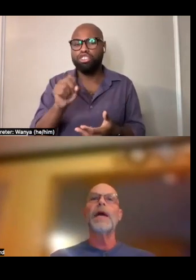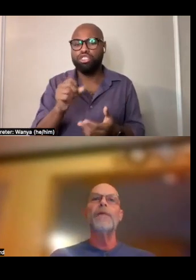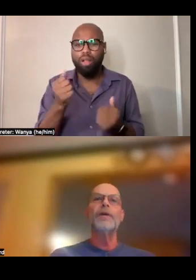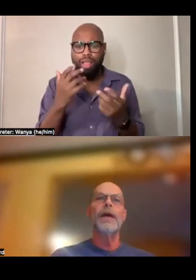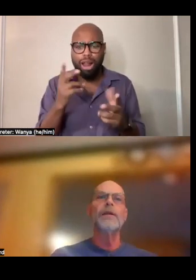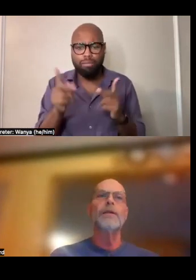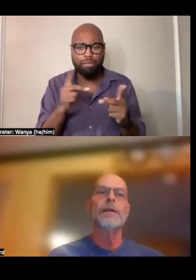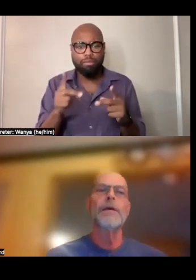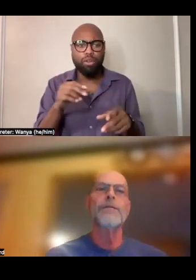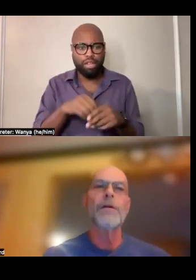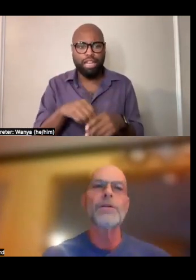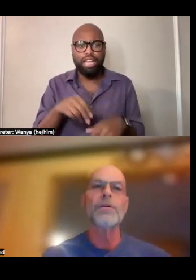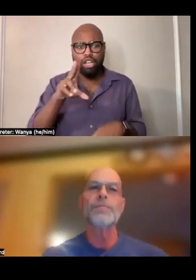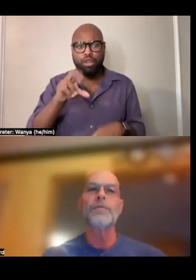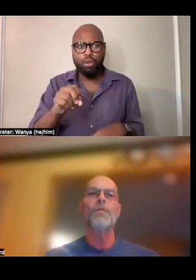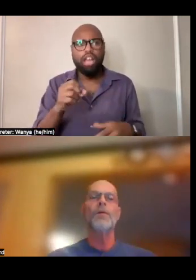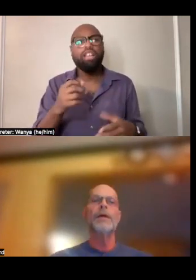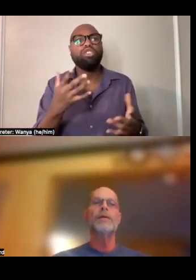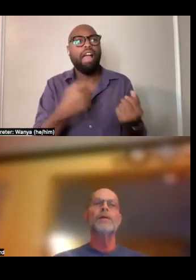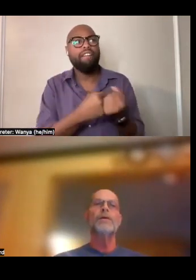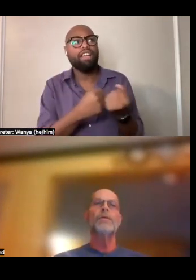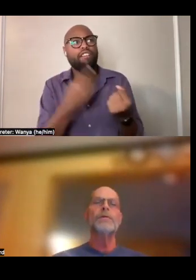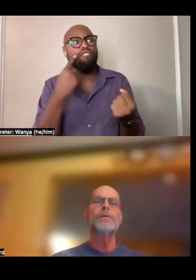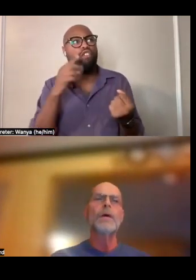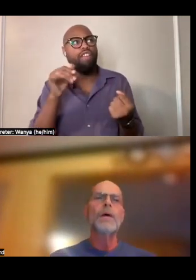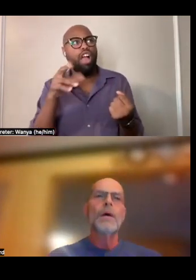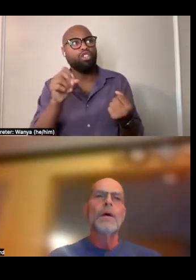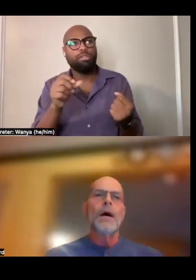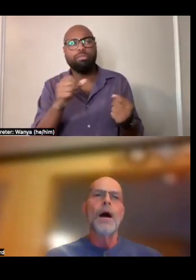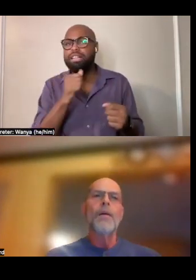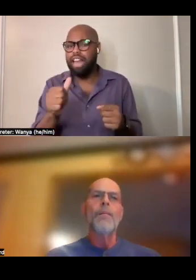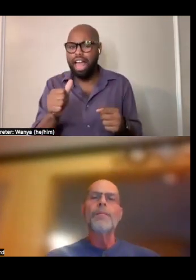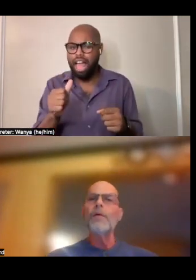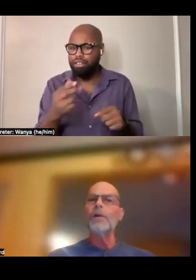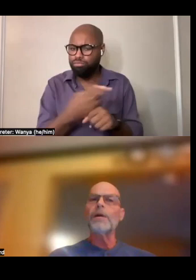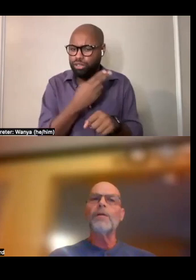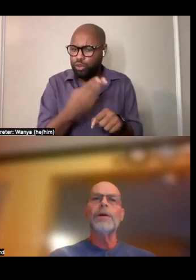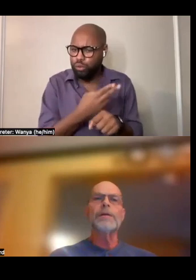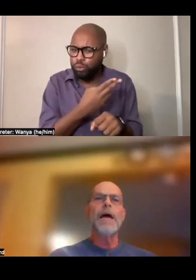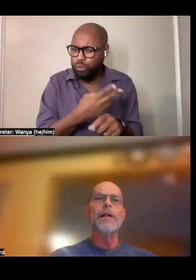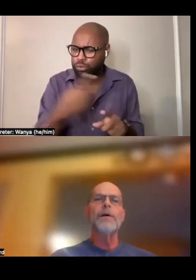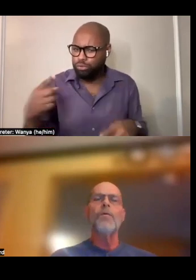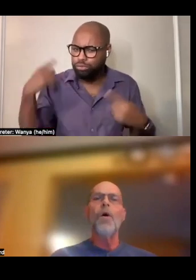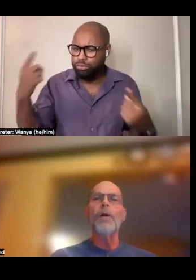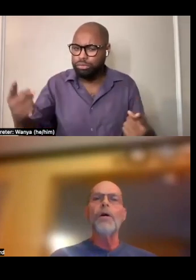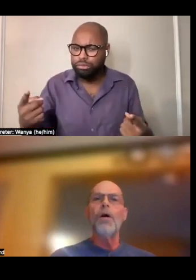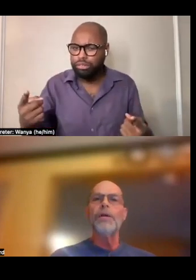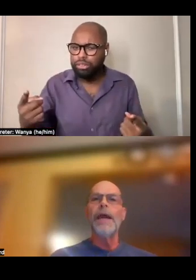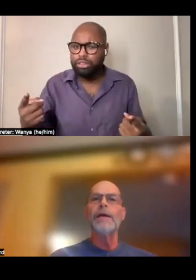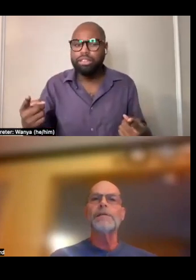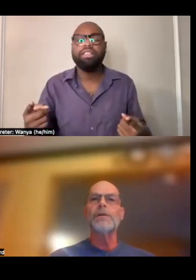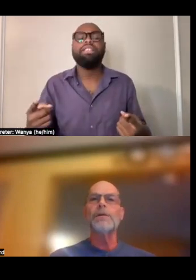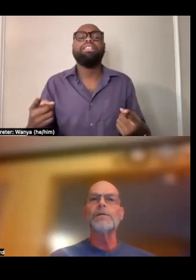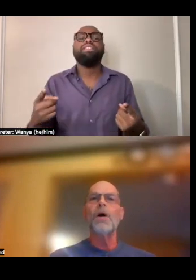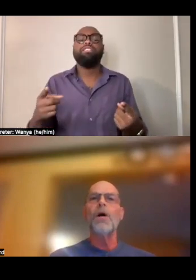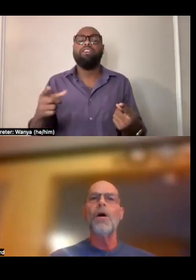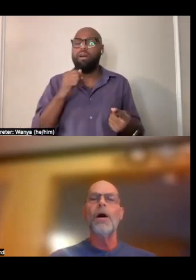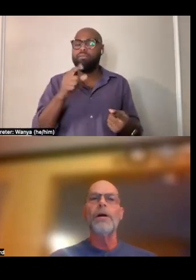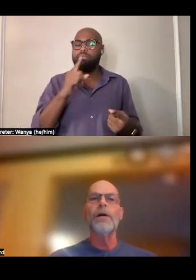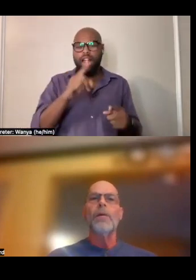advocated to get vouchers, but they weren't being used. I'm not really clear exactly on what all the answers are,